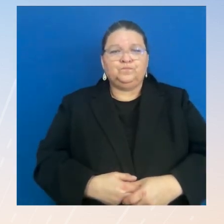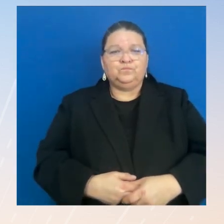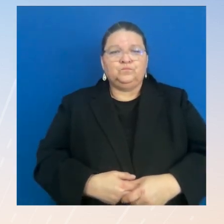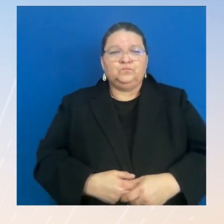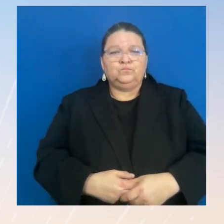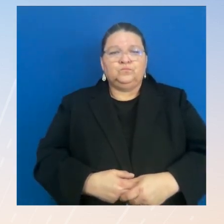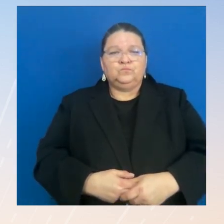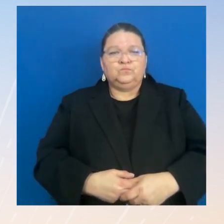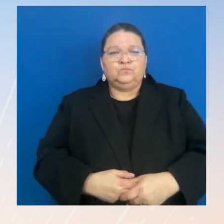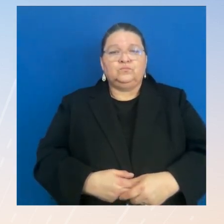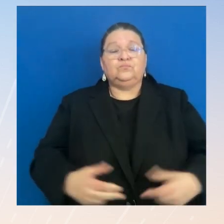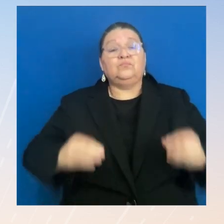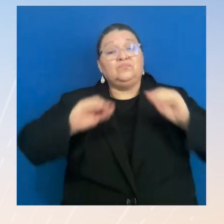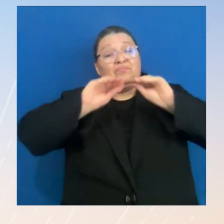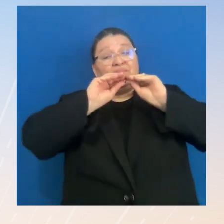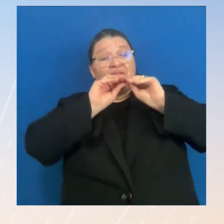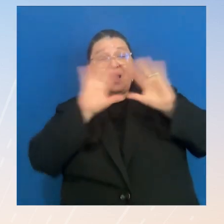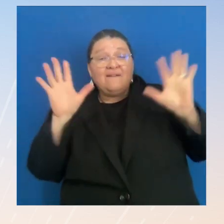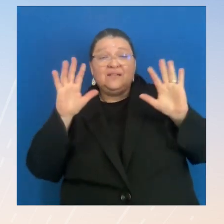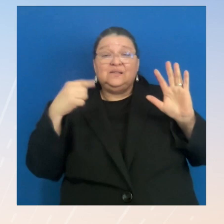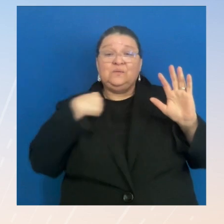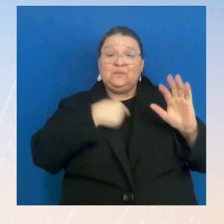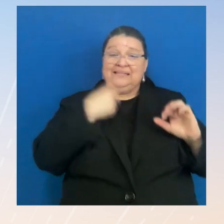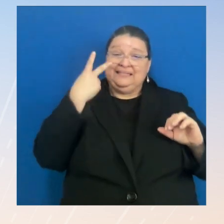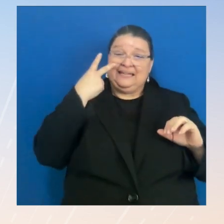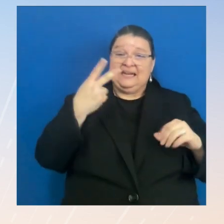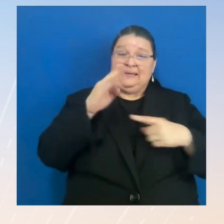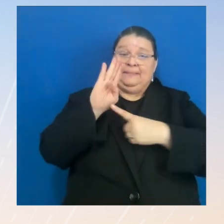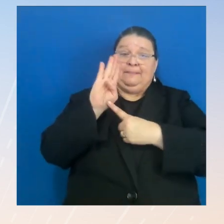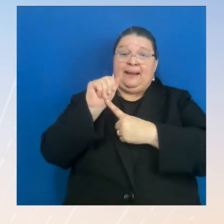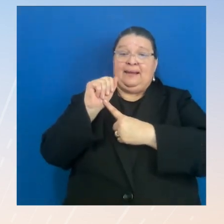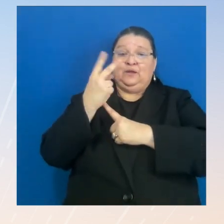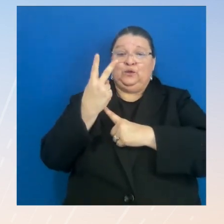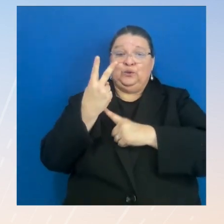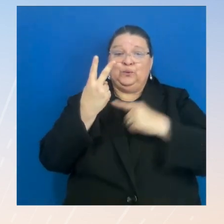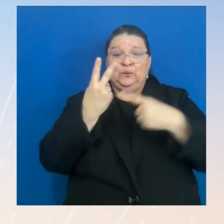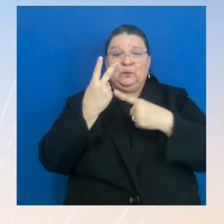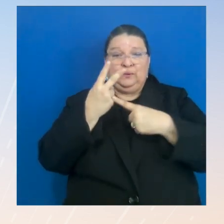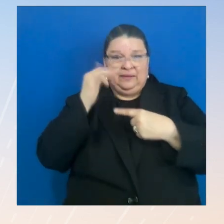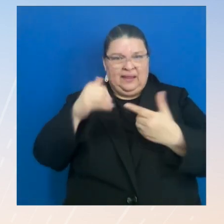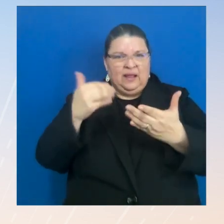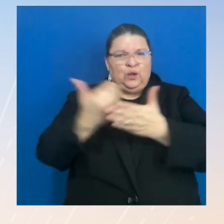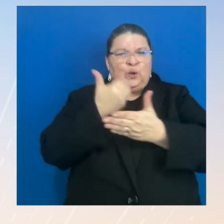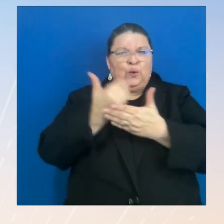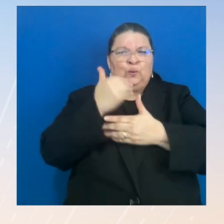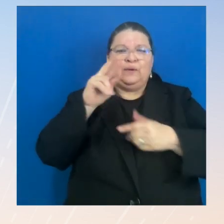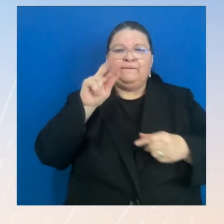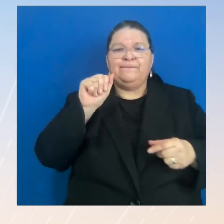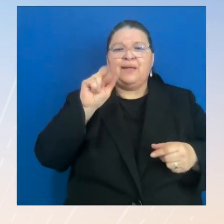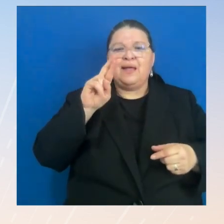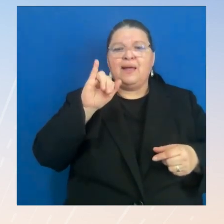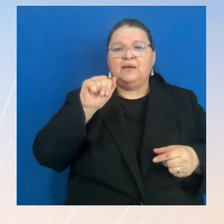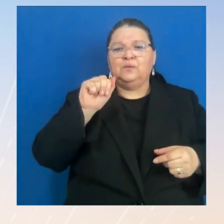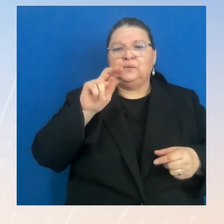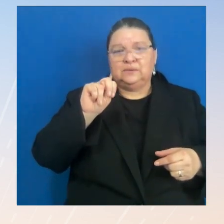BA.2, which we've talked about a bit in here, which I think as of yesterday was about 25 percent to a third of the cases here.